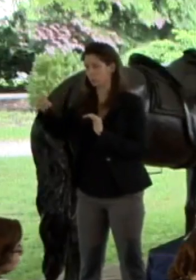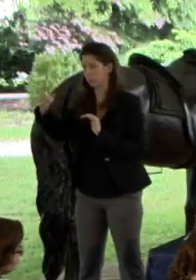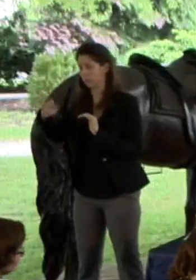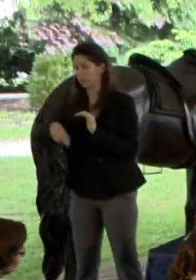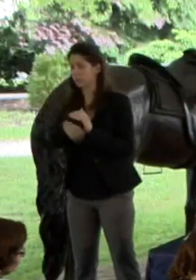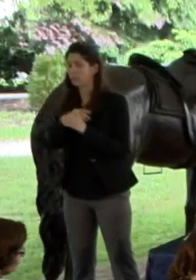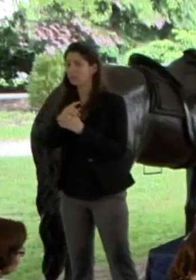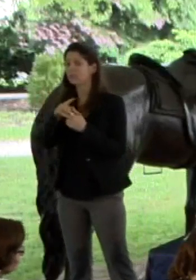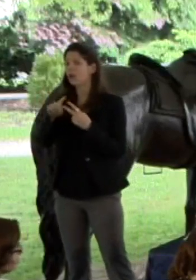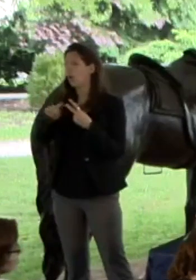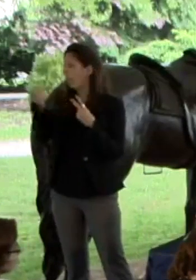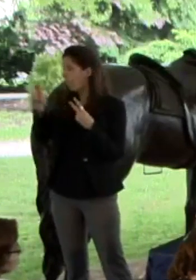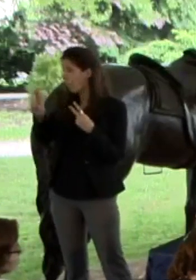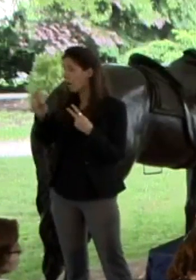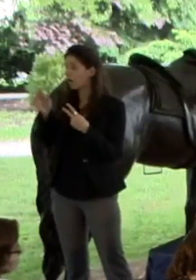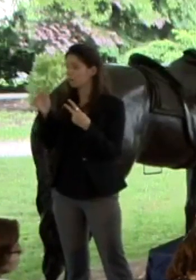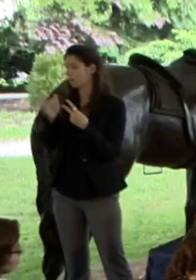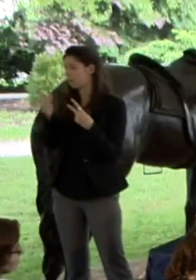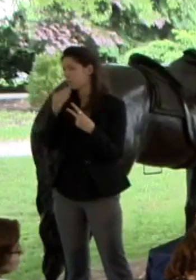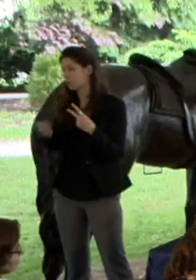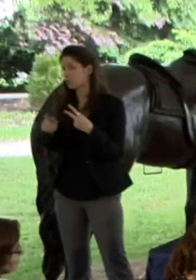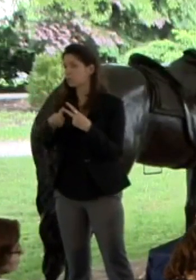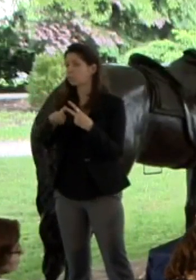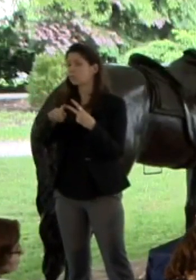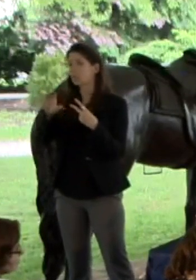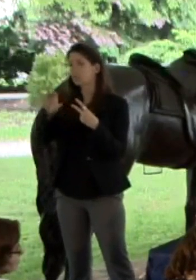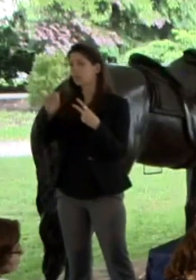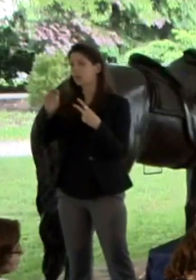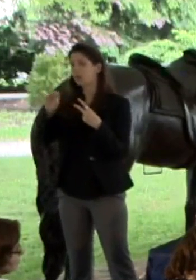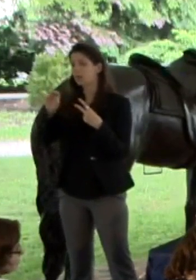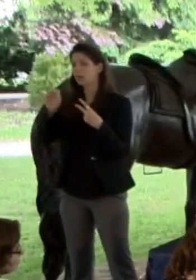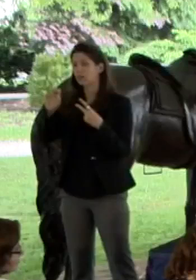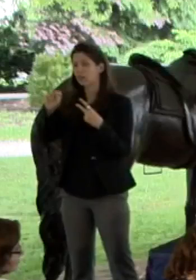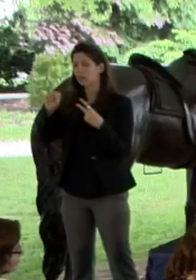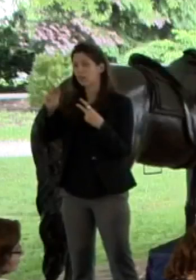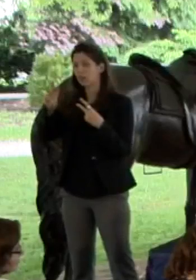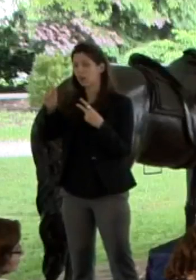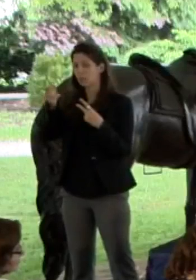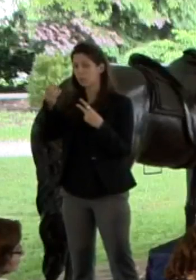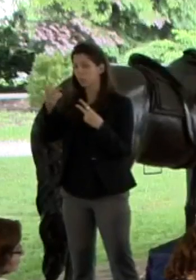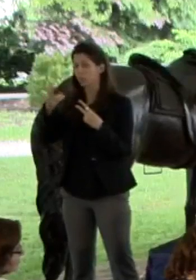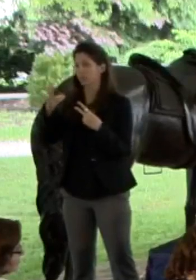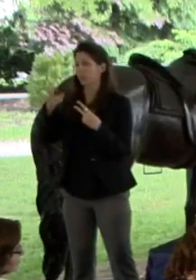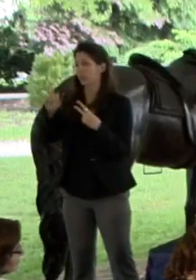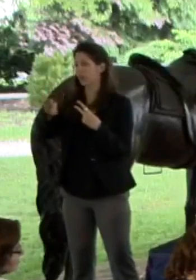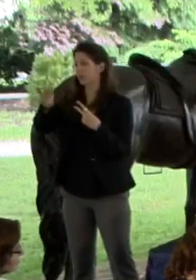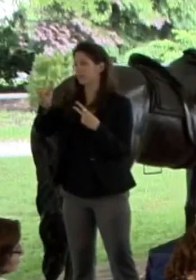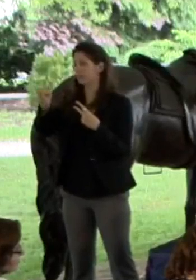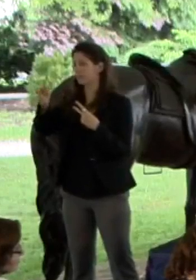NATION. I THINK THE STATE OF SOJOURNER